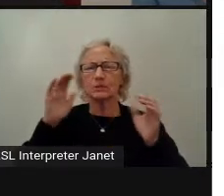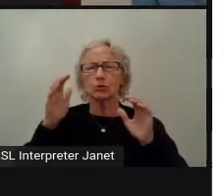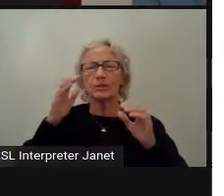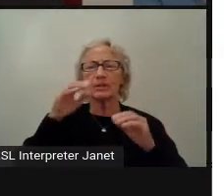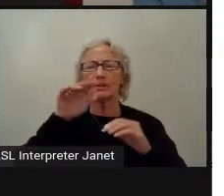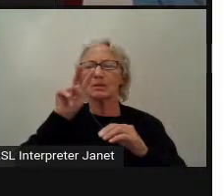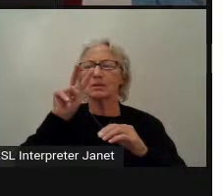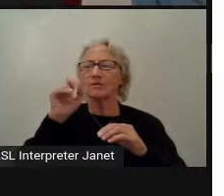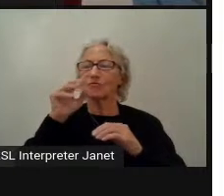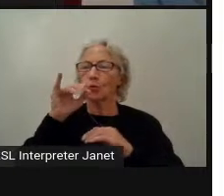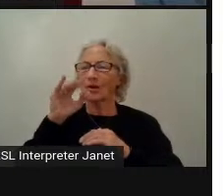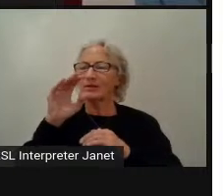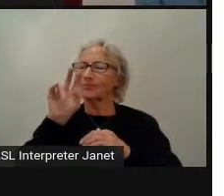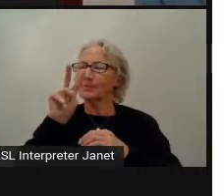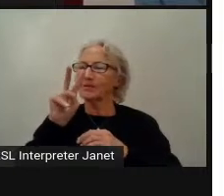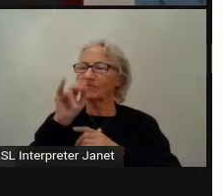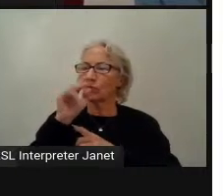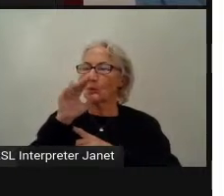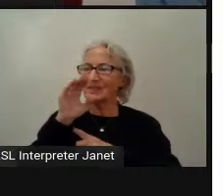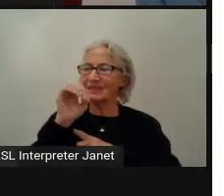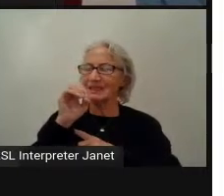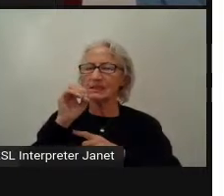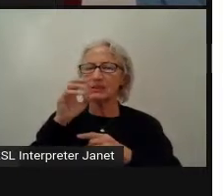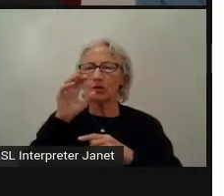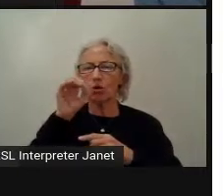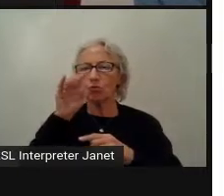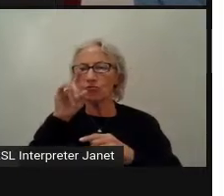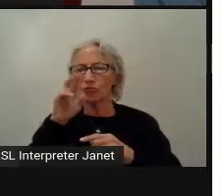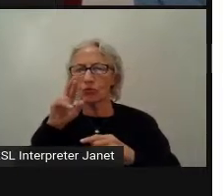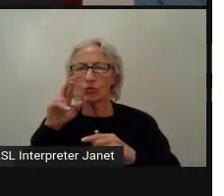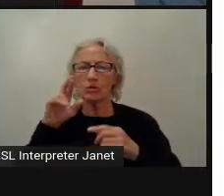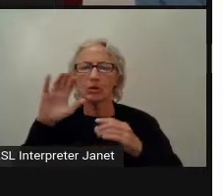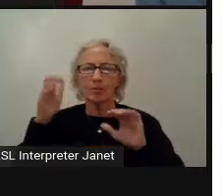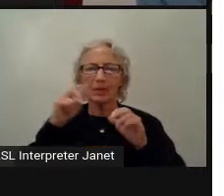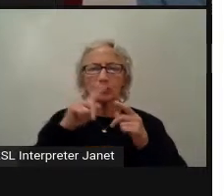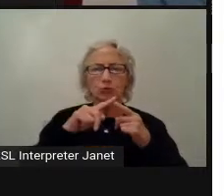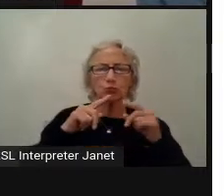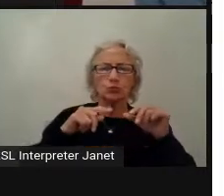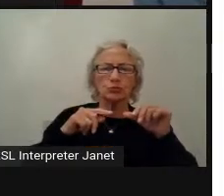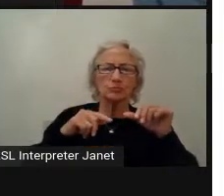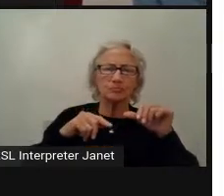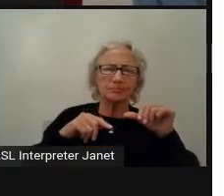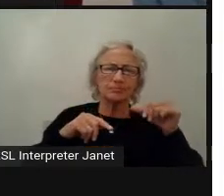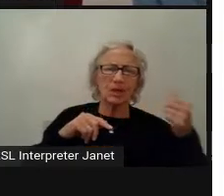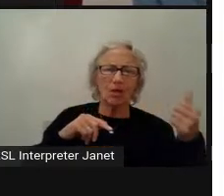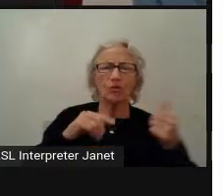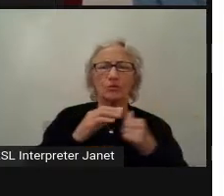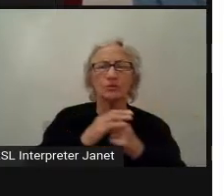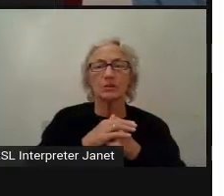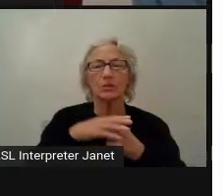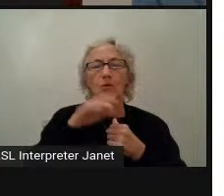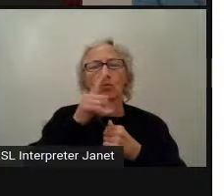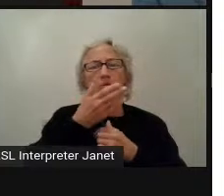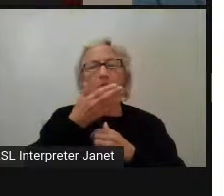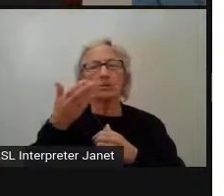For instance there is a very much difference in how VoiceOver on the iPhone works compared to for instance an VDA